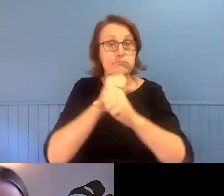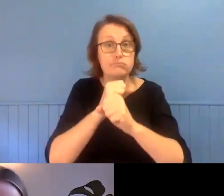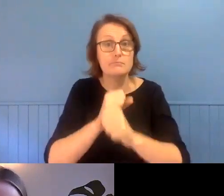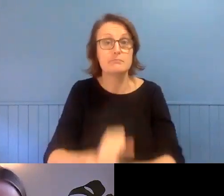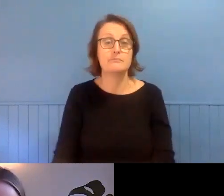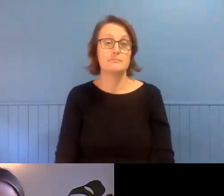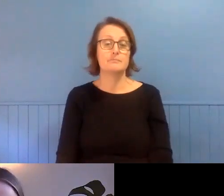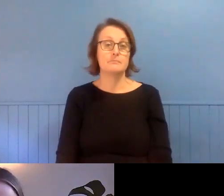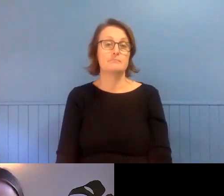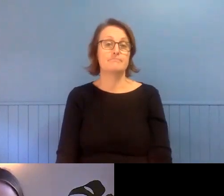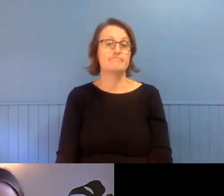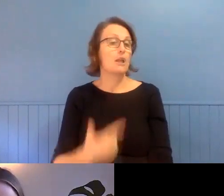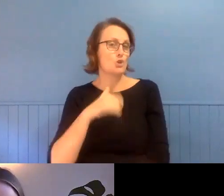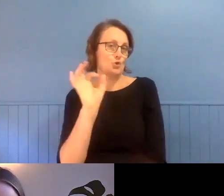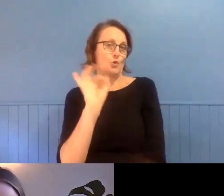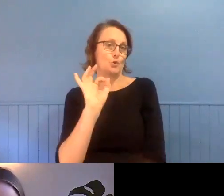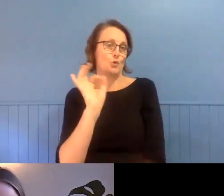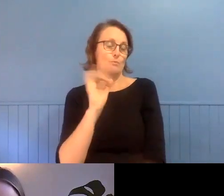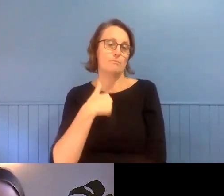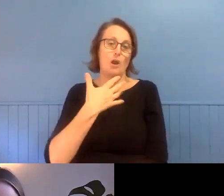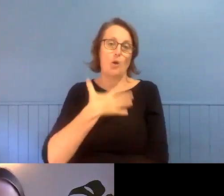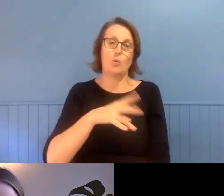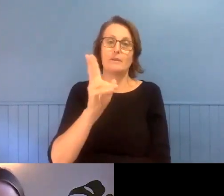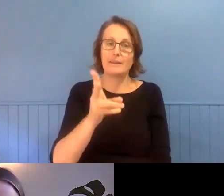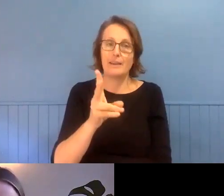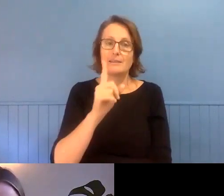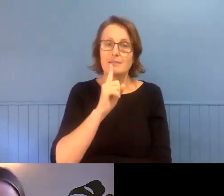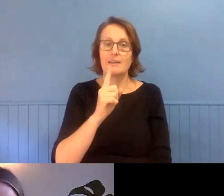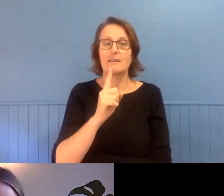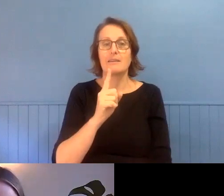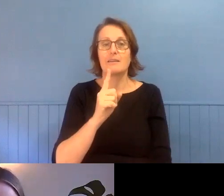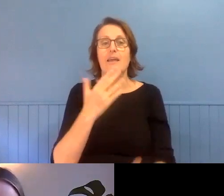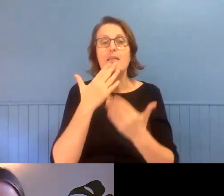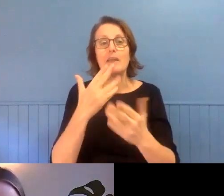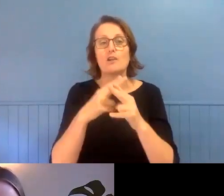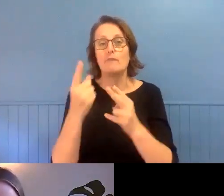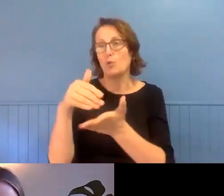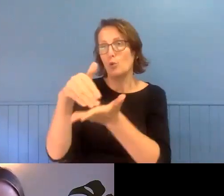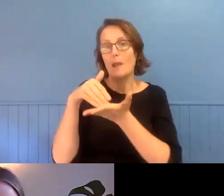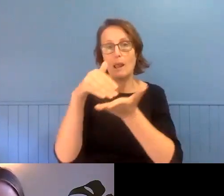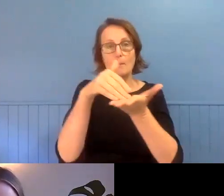acknowledge those who contributed content for this session, thank you. And everyone who asked a question I'll try and get to those in some